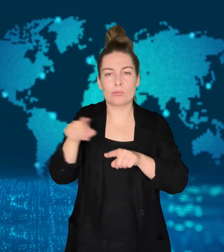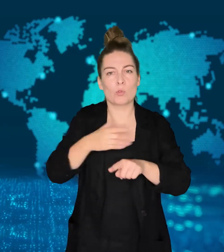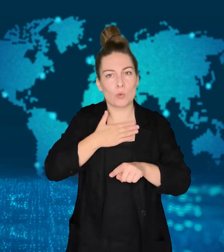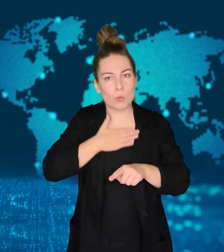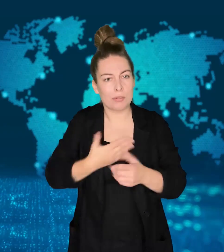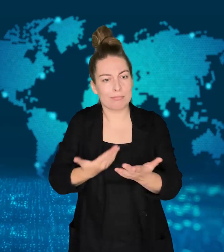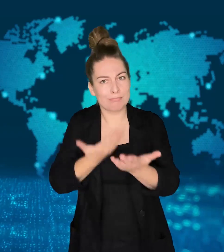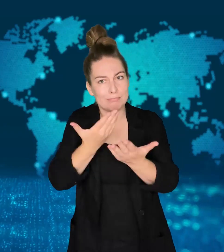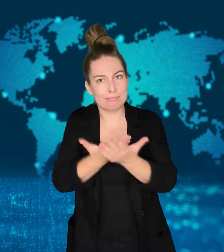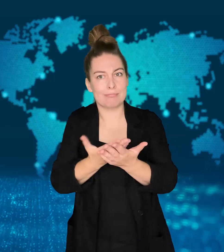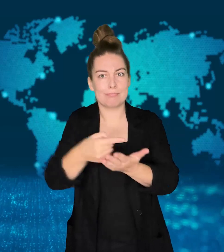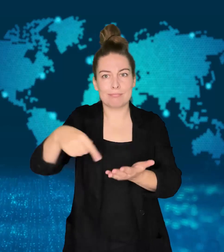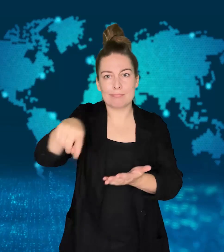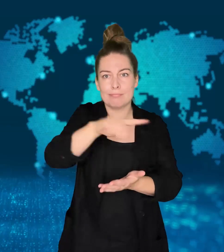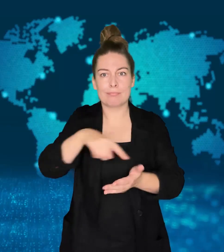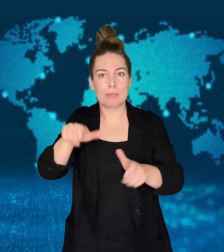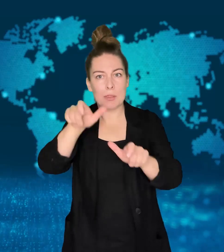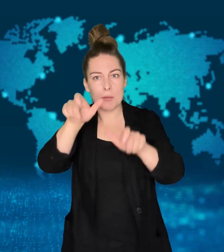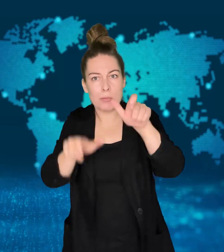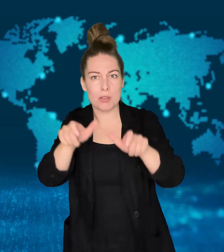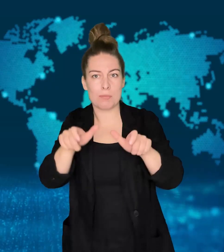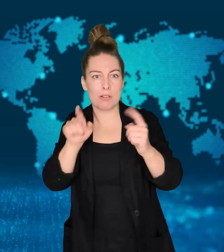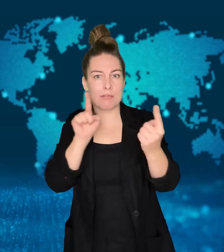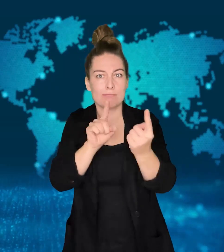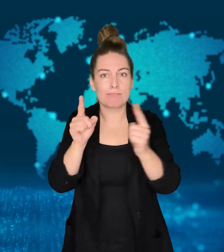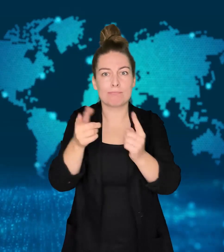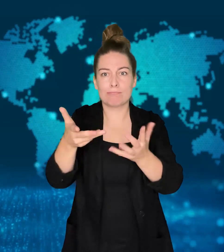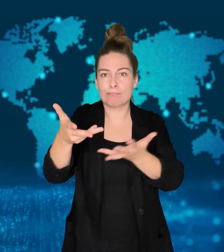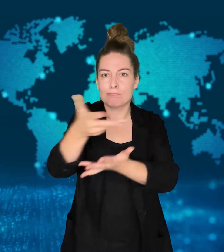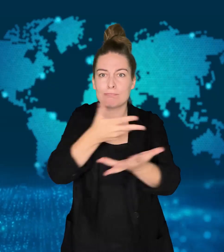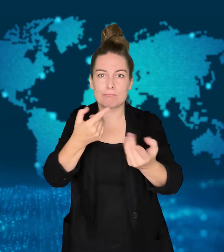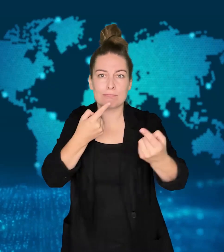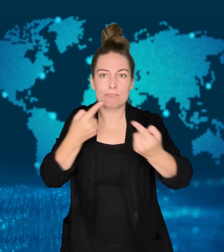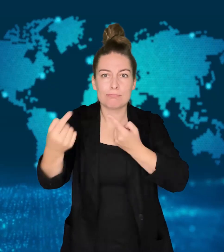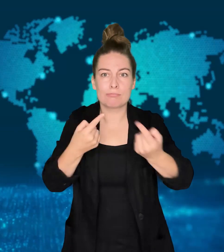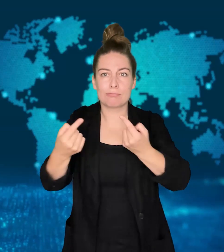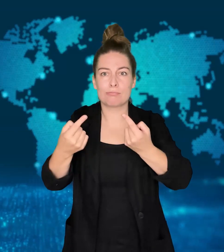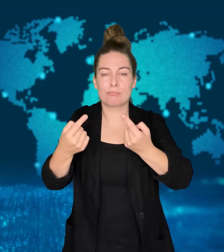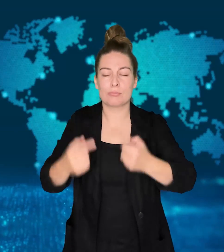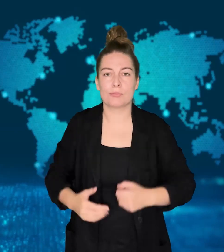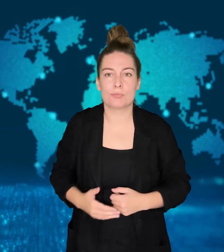but says it will encourage talks to encourage people.